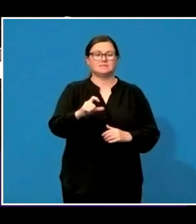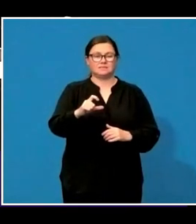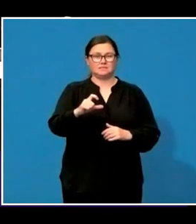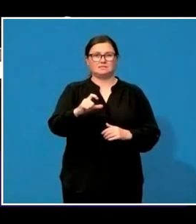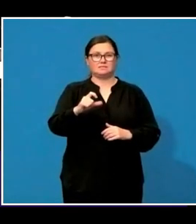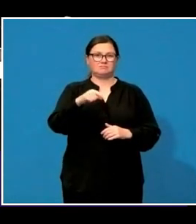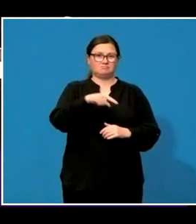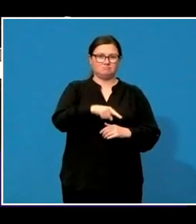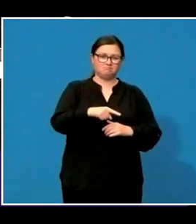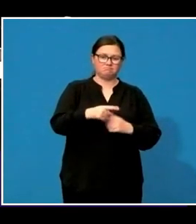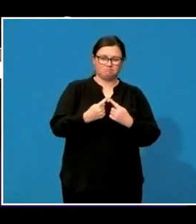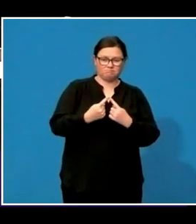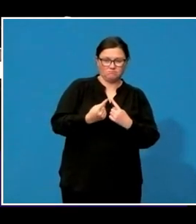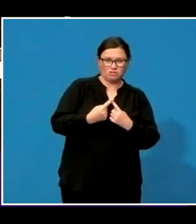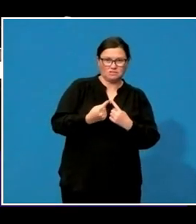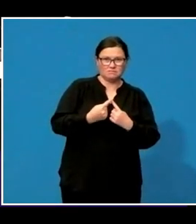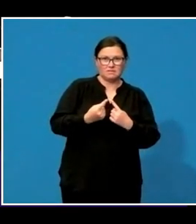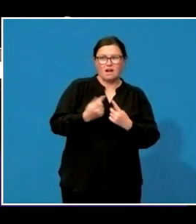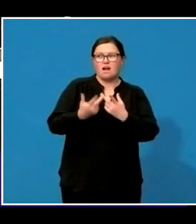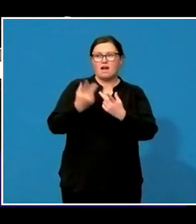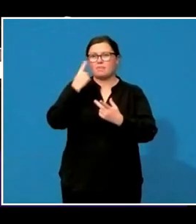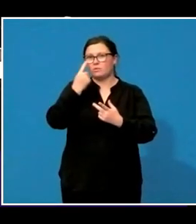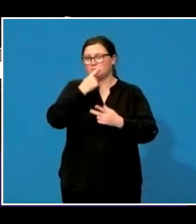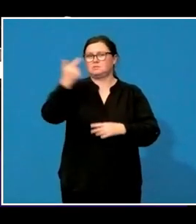witnesses. We do appreciate your assistance to the Commission.